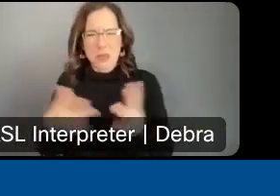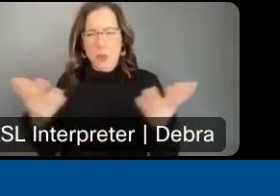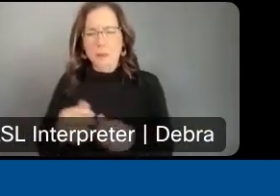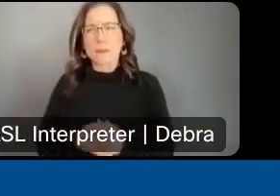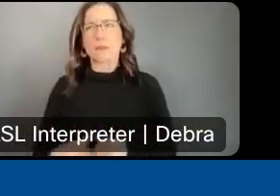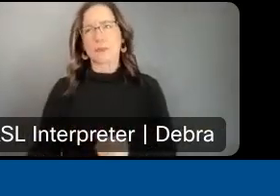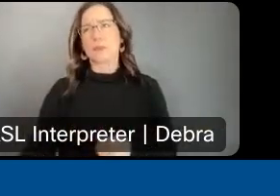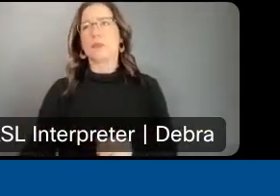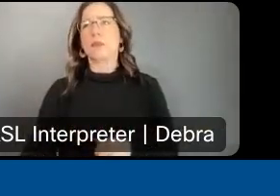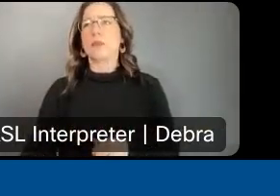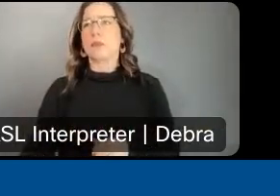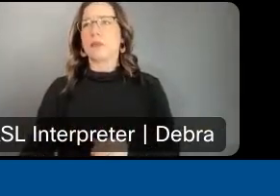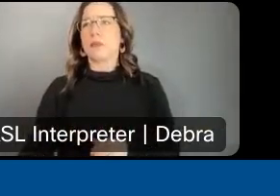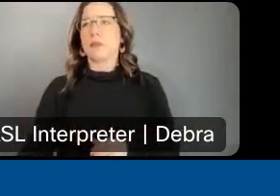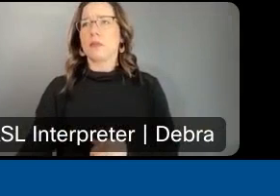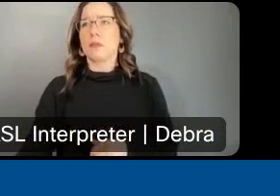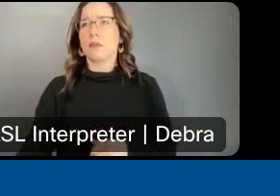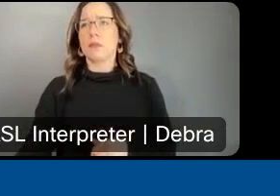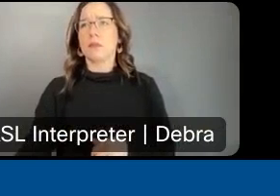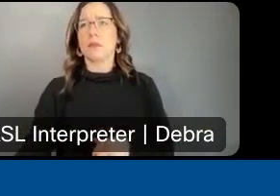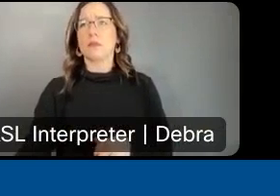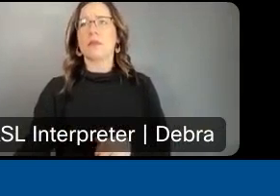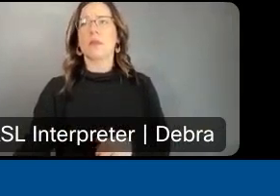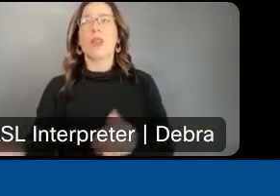And so The Buyer's Guide or the Software Acquisition Guide